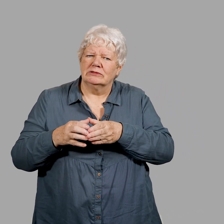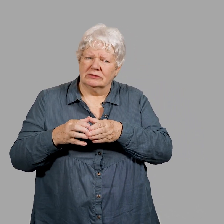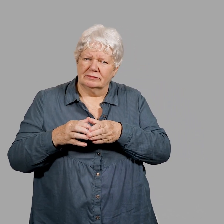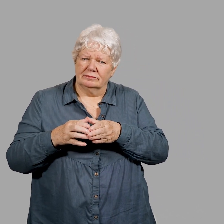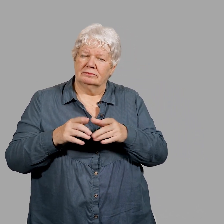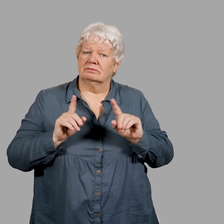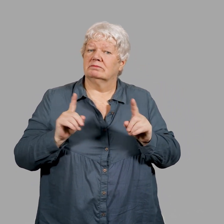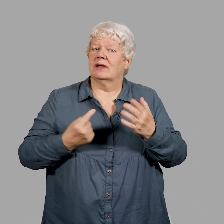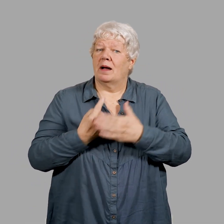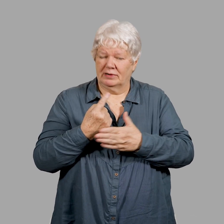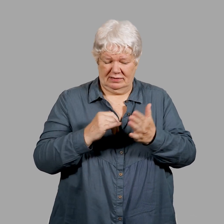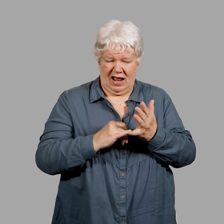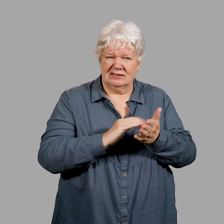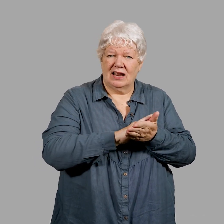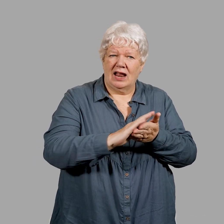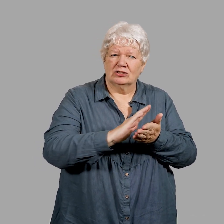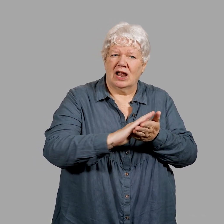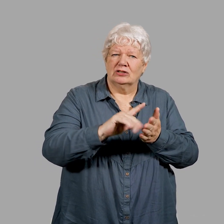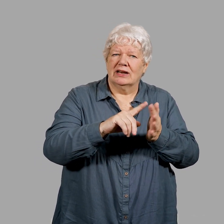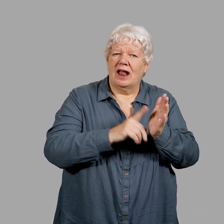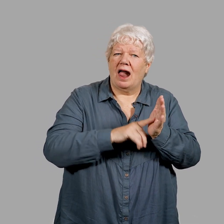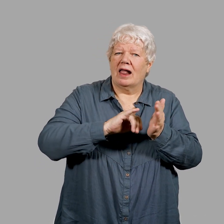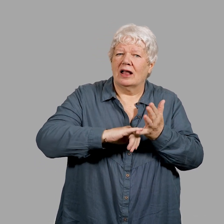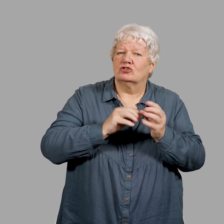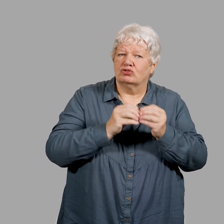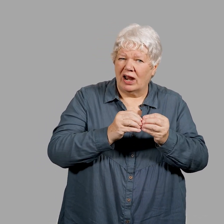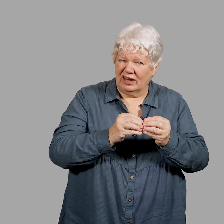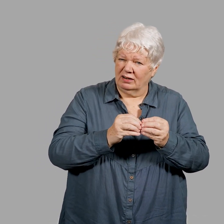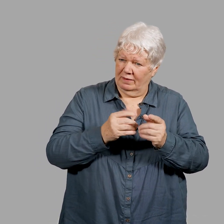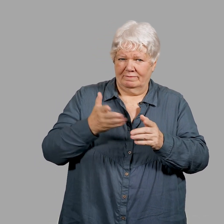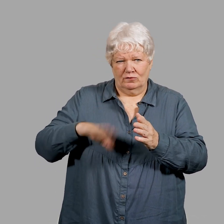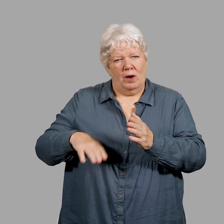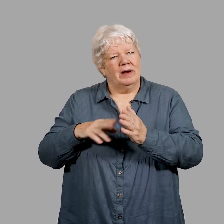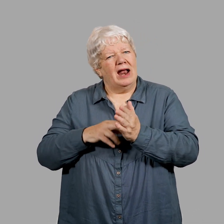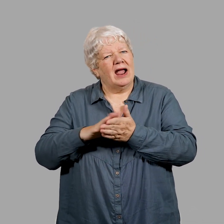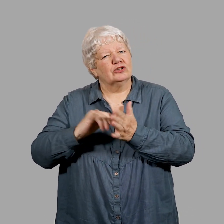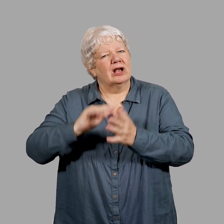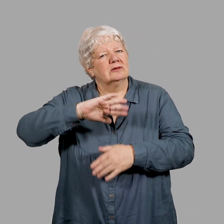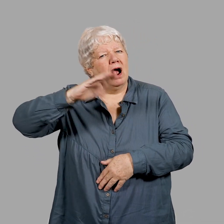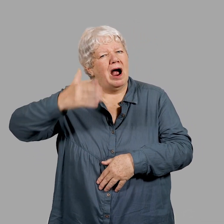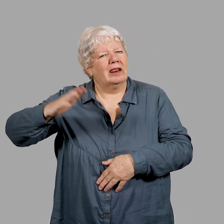Status: SHHELS training, facilitated by NHS Highland,